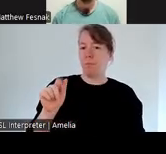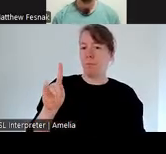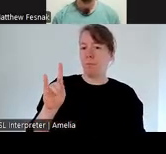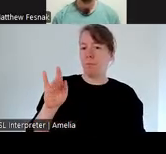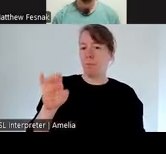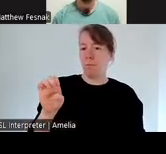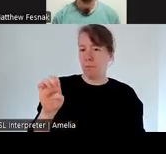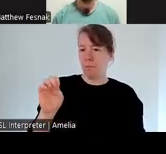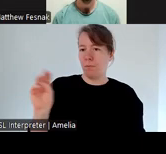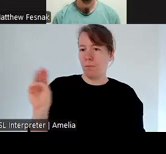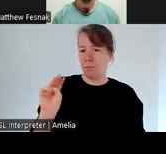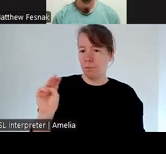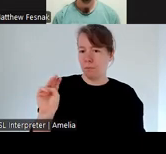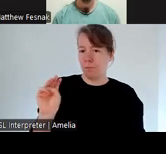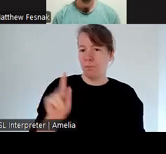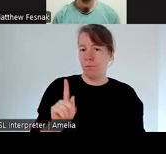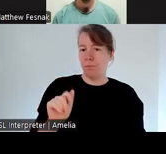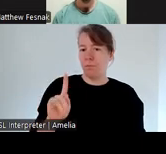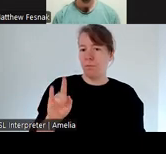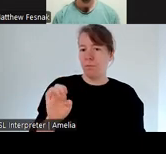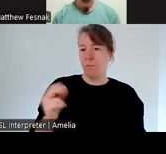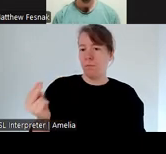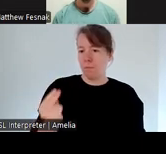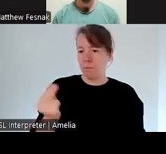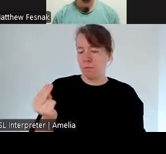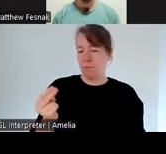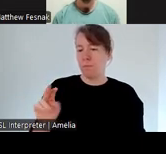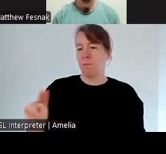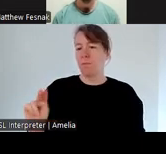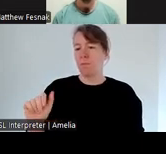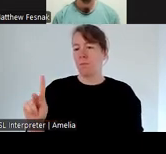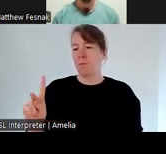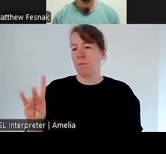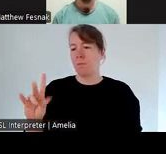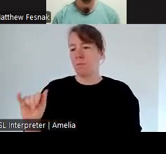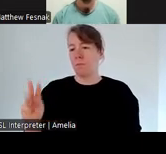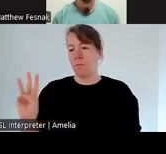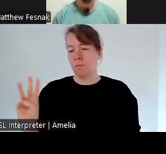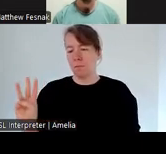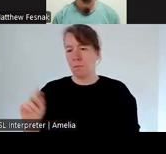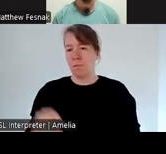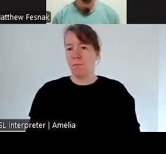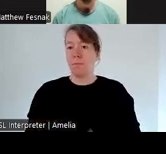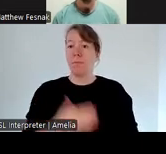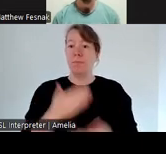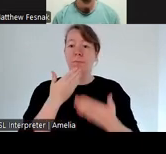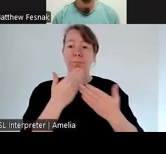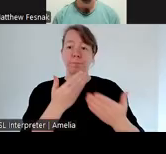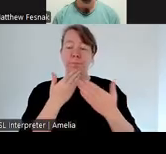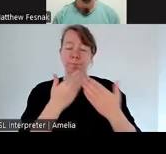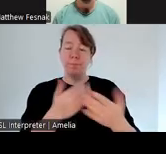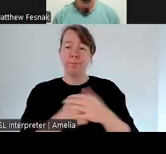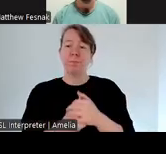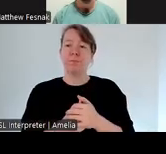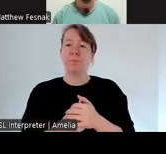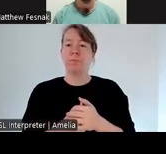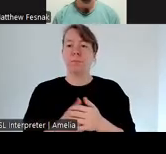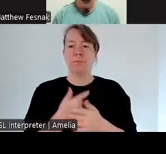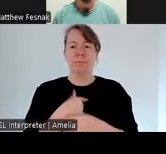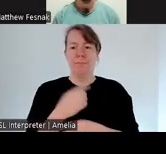(Katie Merriman) Thank you. Yeah. So I had very little experience with